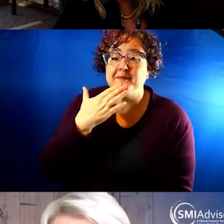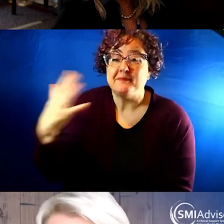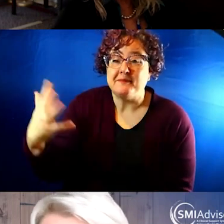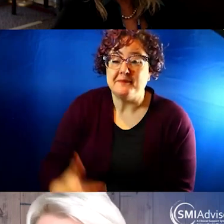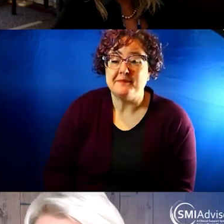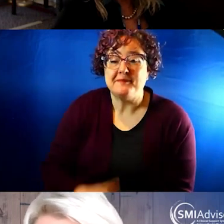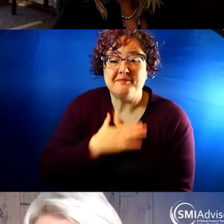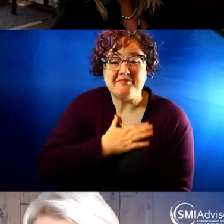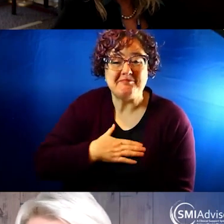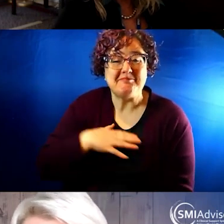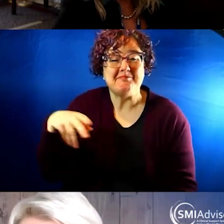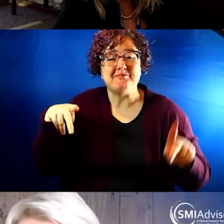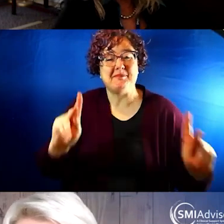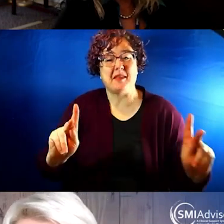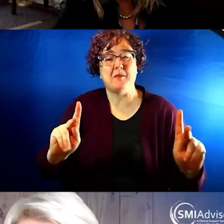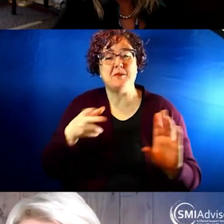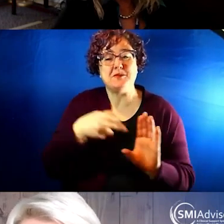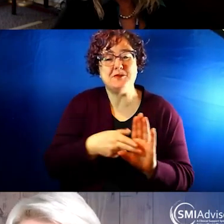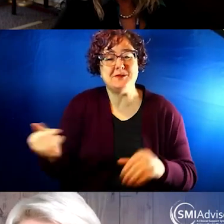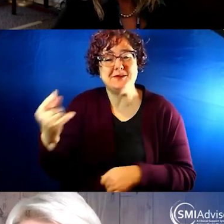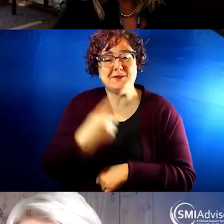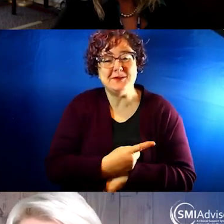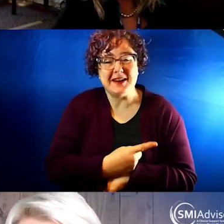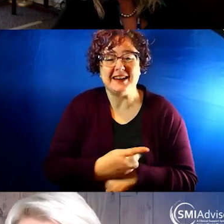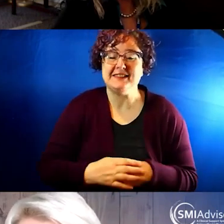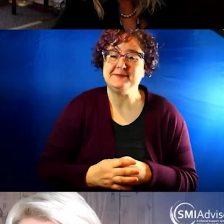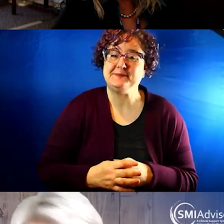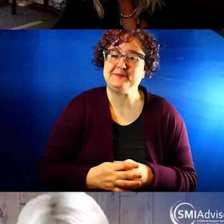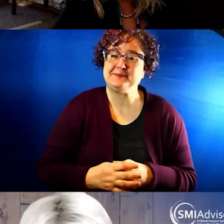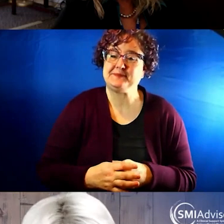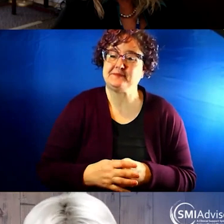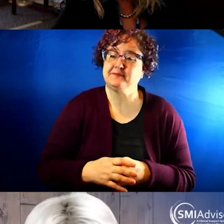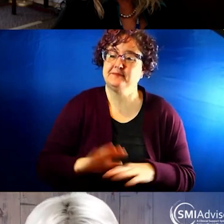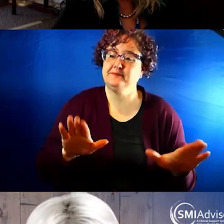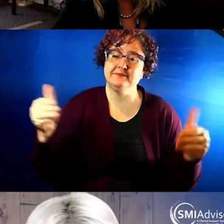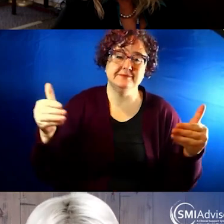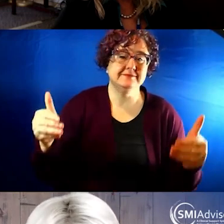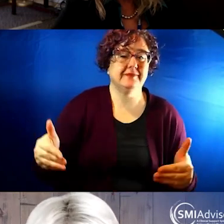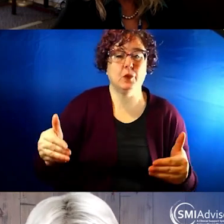APPRECIATE THE OPPORTUNITY TO JOIN YOU TODAY AND WELCOME AN OPPORTUNITY TO COME BACK